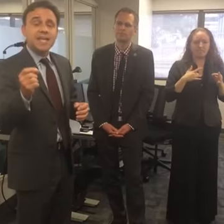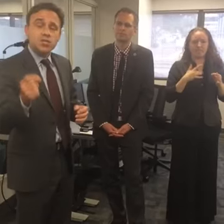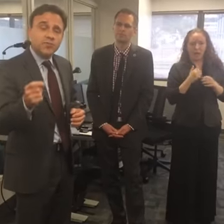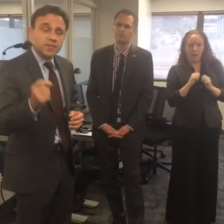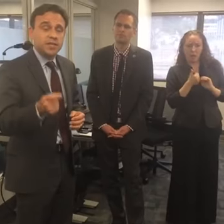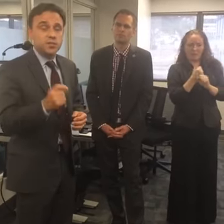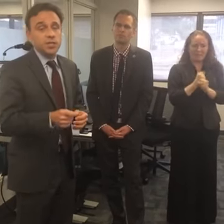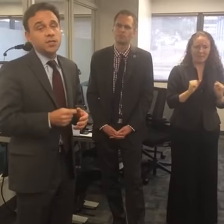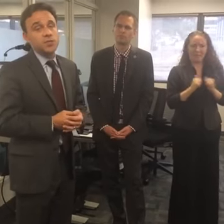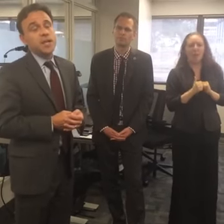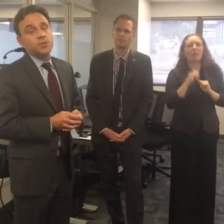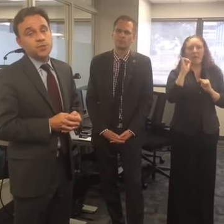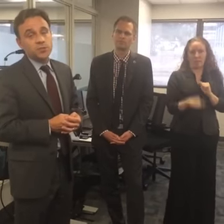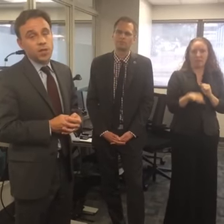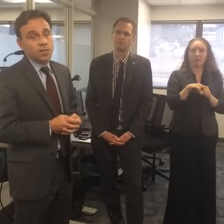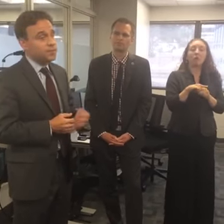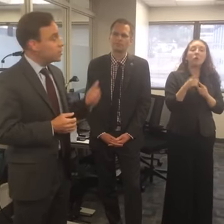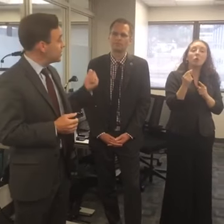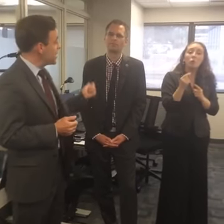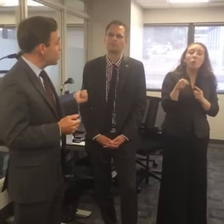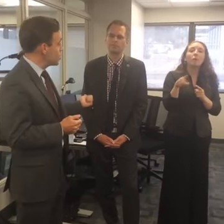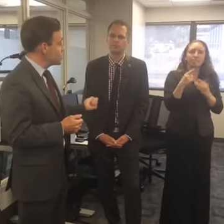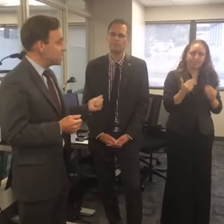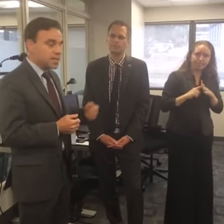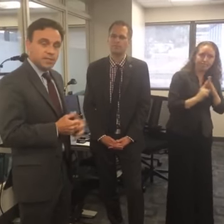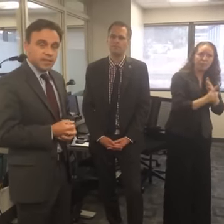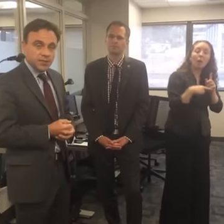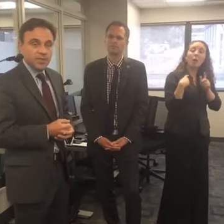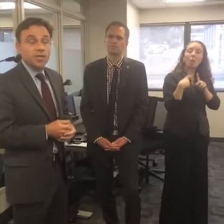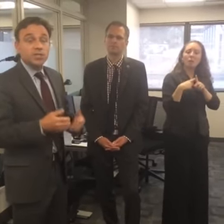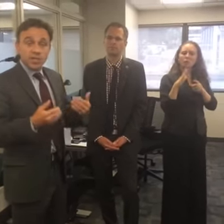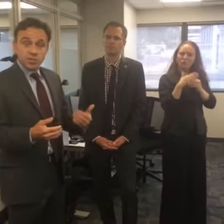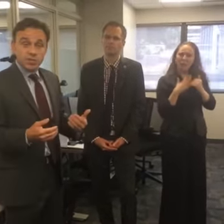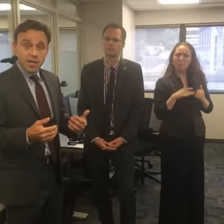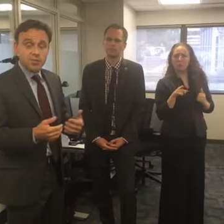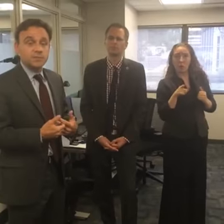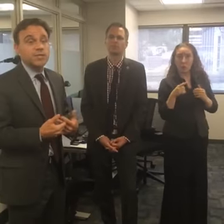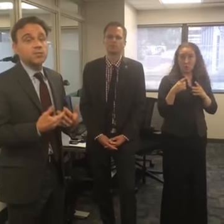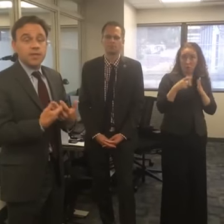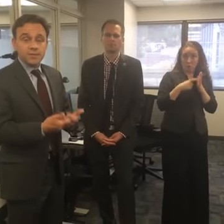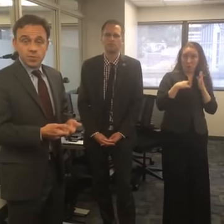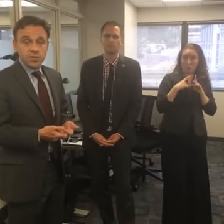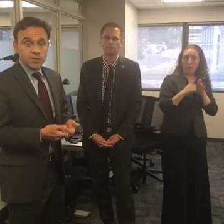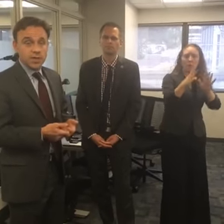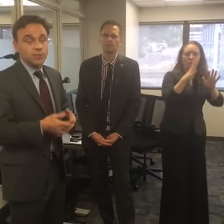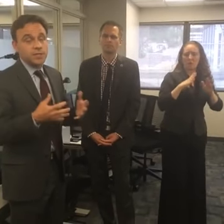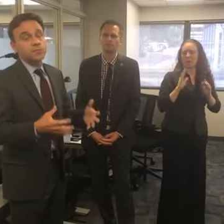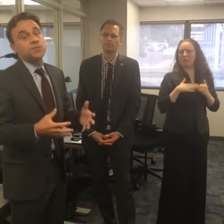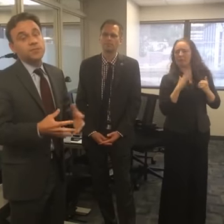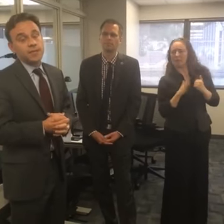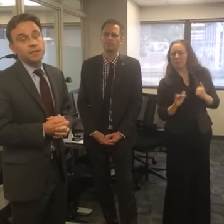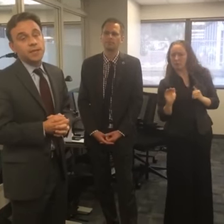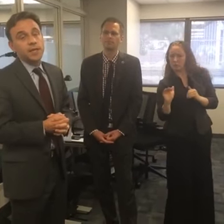And don't forget to check on your neighbors as well, if you get that word that you need to leave, check on your neighbors, make sure that everyone is okay, reach out to your family,